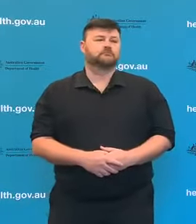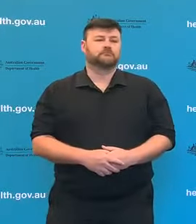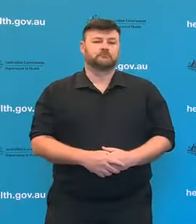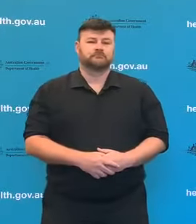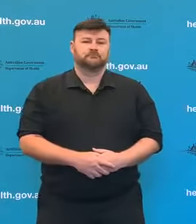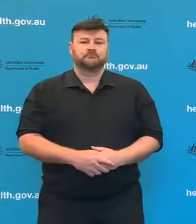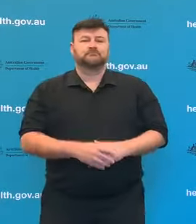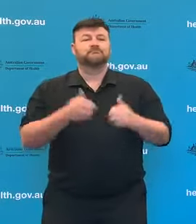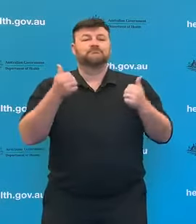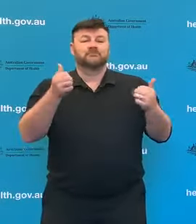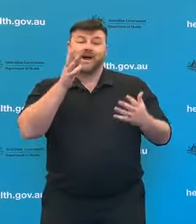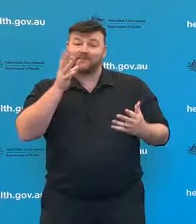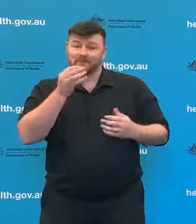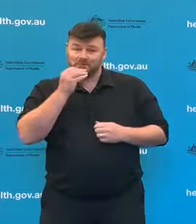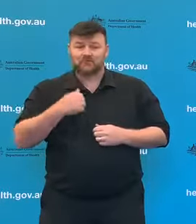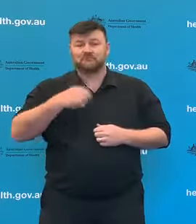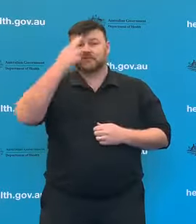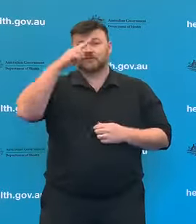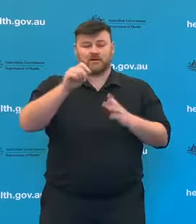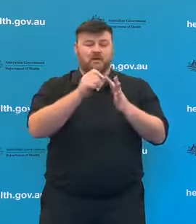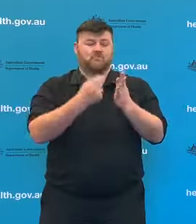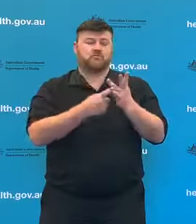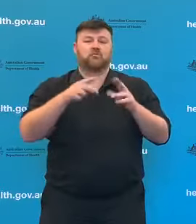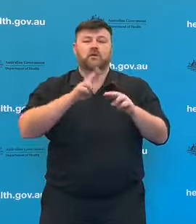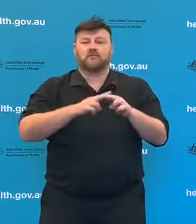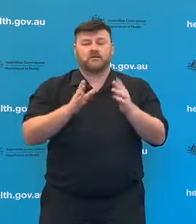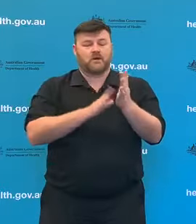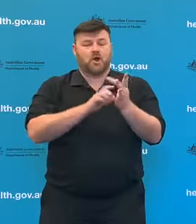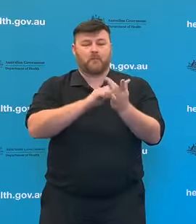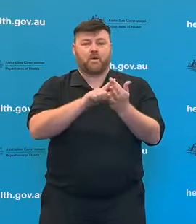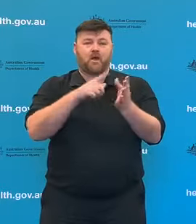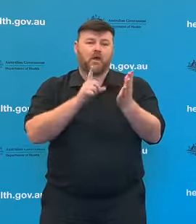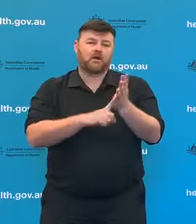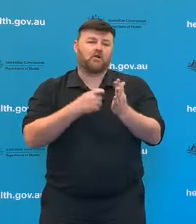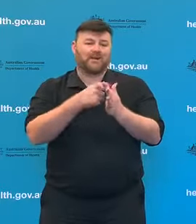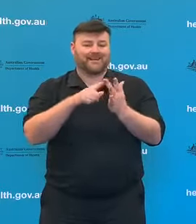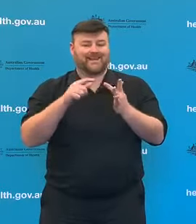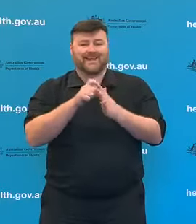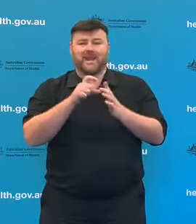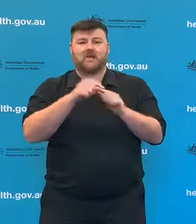Good afternoon. My name is Professor Michael Kidd, Deputy Chief Medical Officer here at the Department of Health